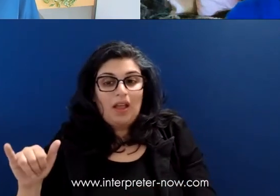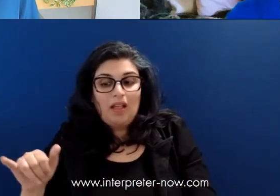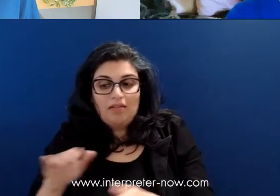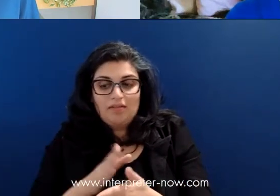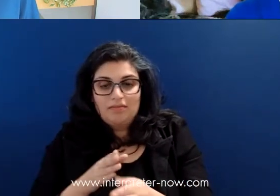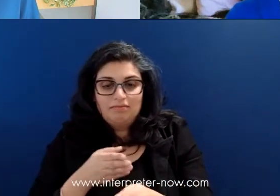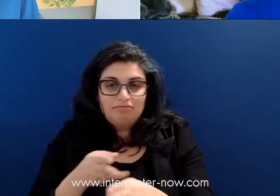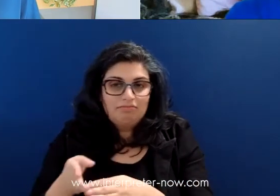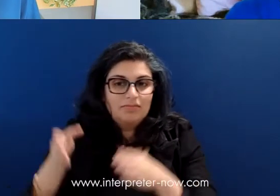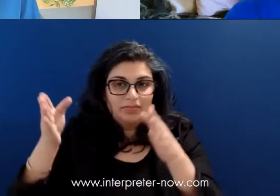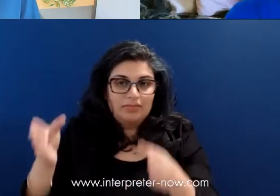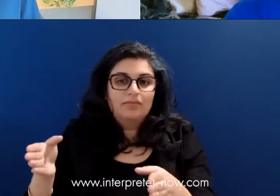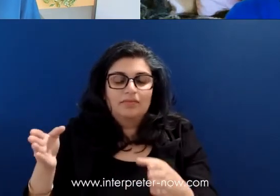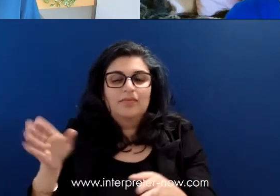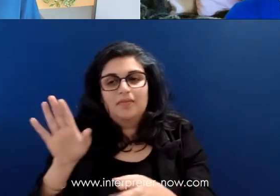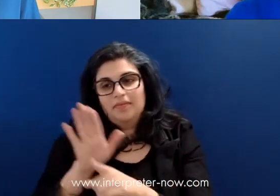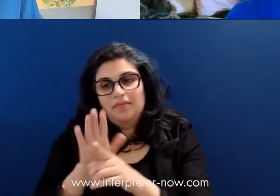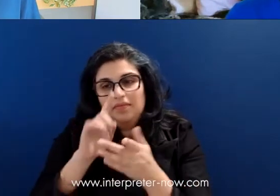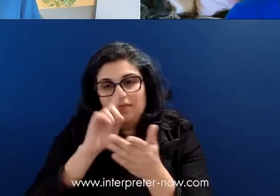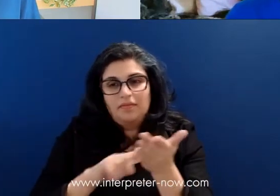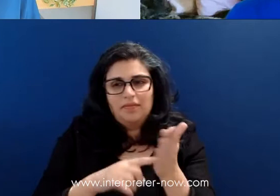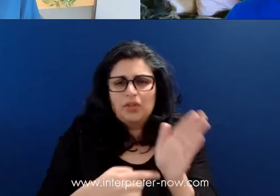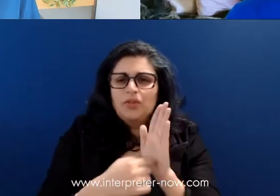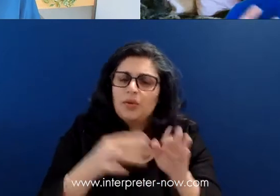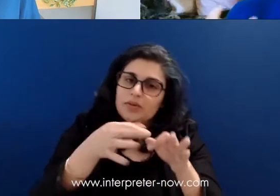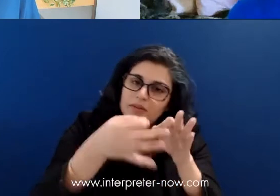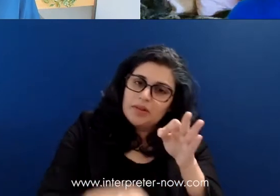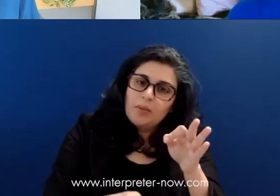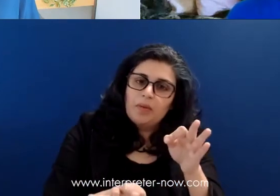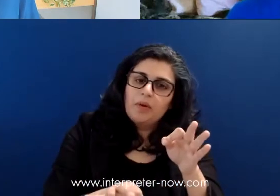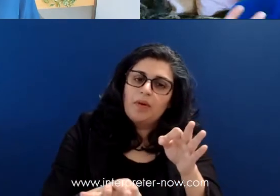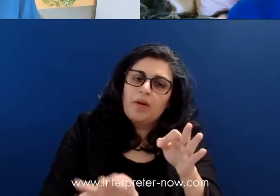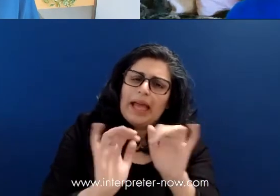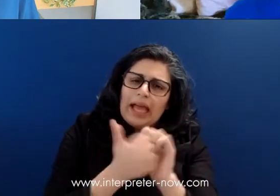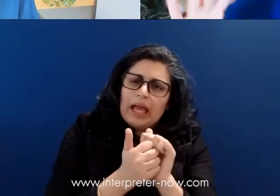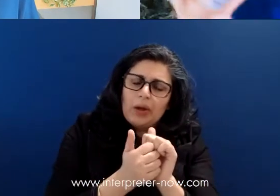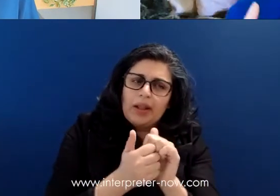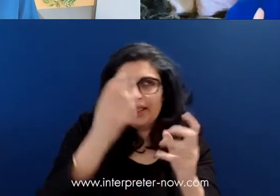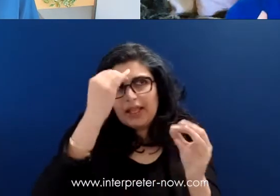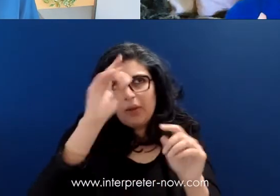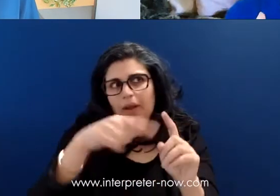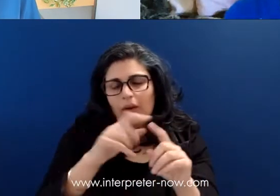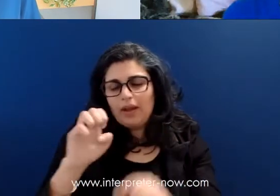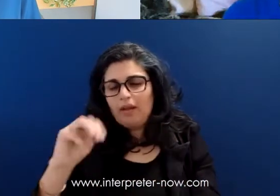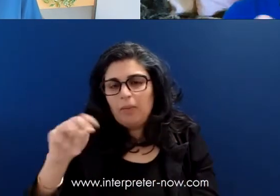research really offers a simple way of thinking about the components of empathy that work together.